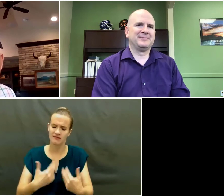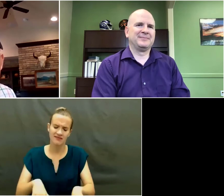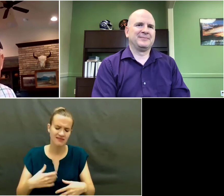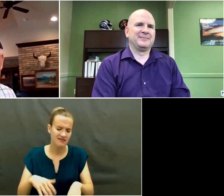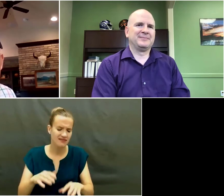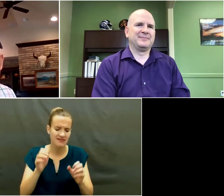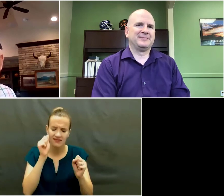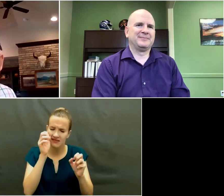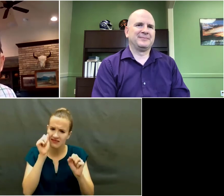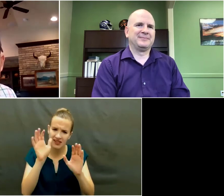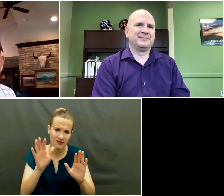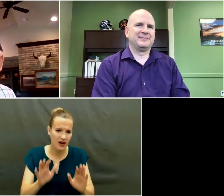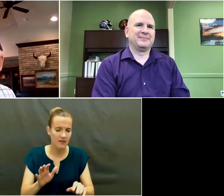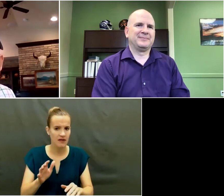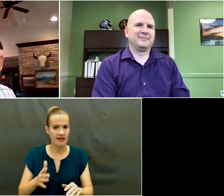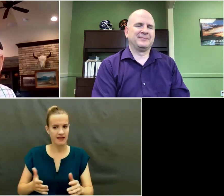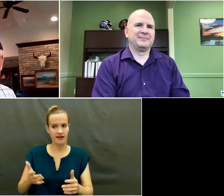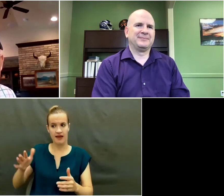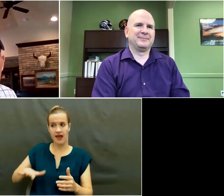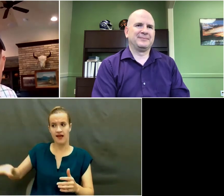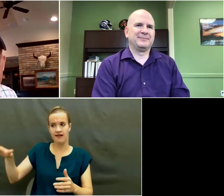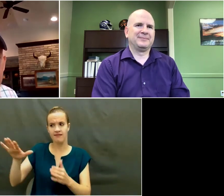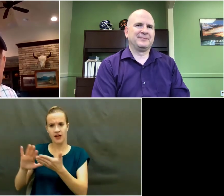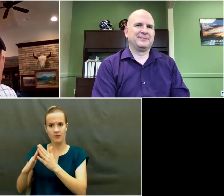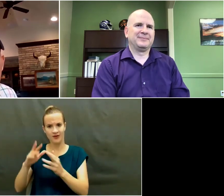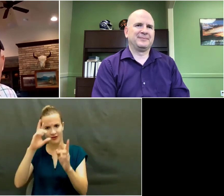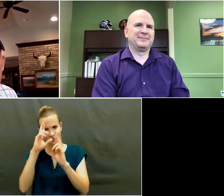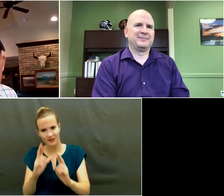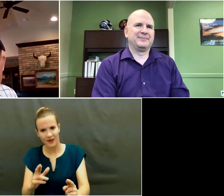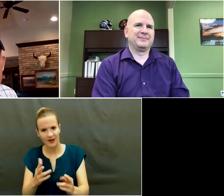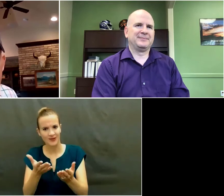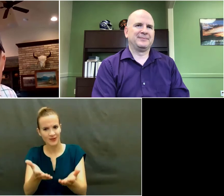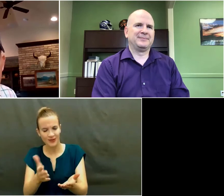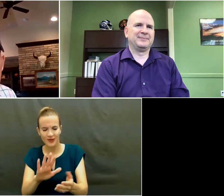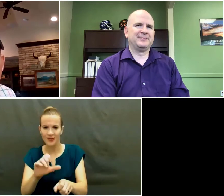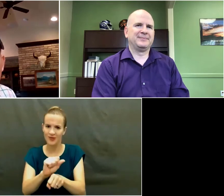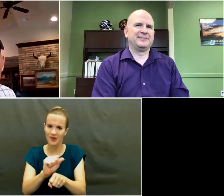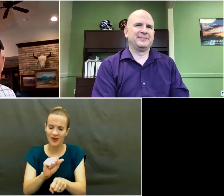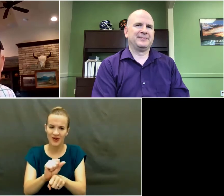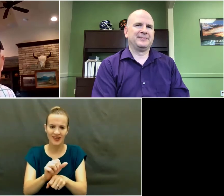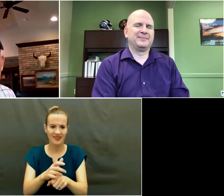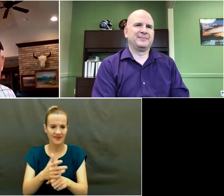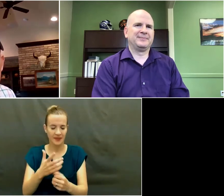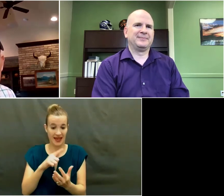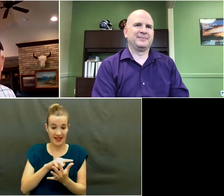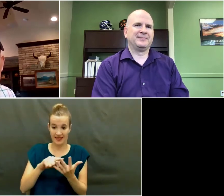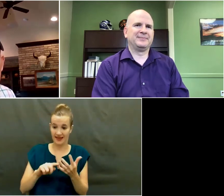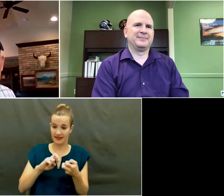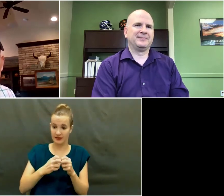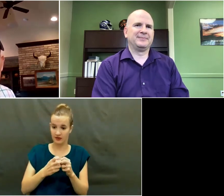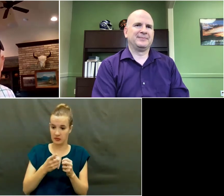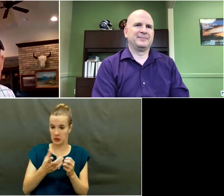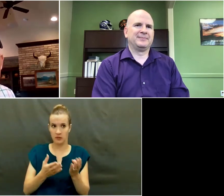community, for the work that you do in how you bring these issues forward, and your collaborative